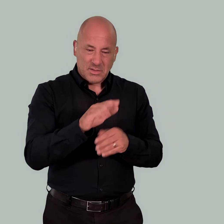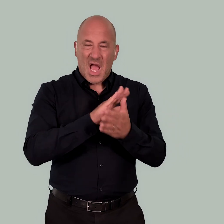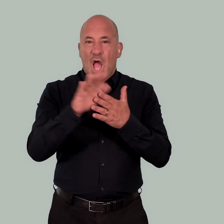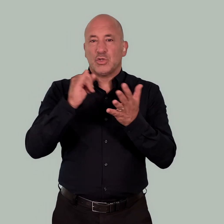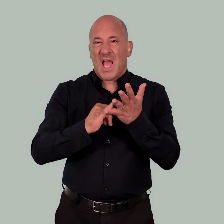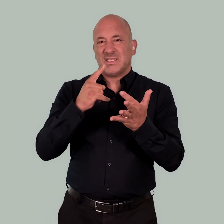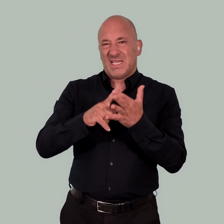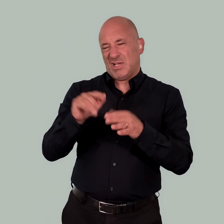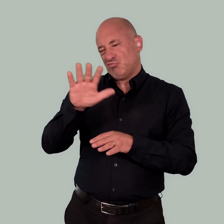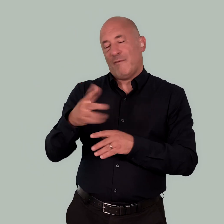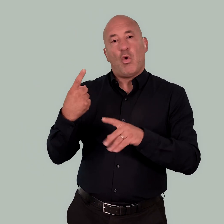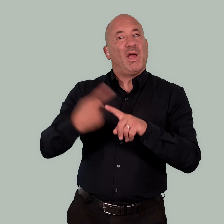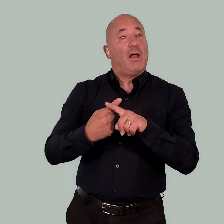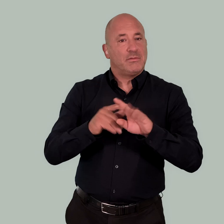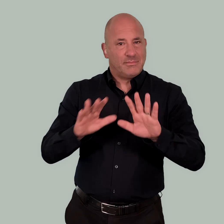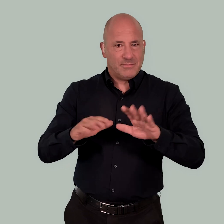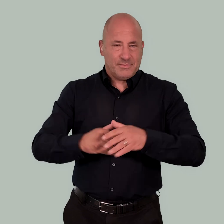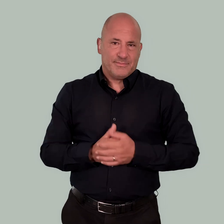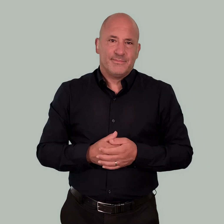and HSE estimates (England).